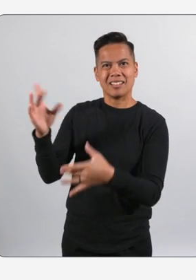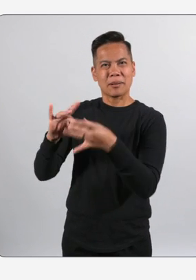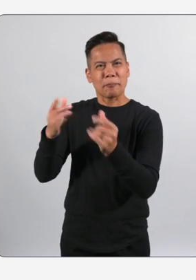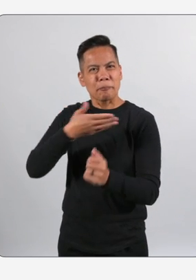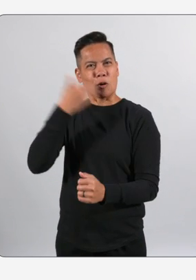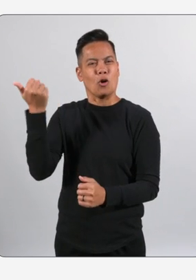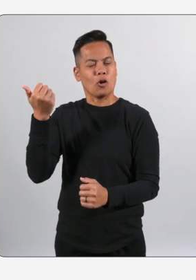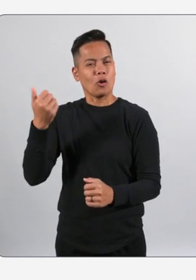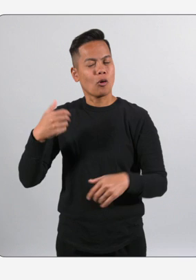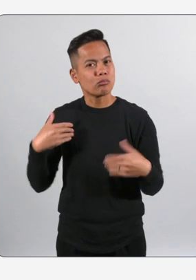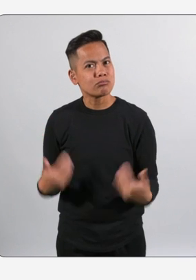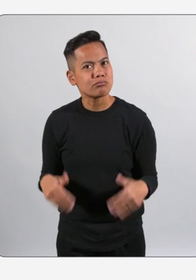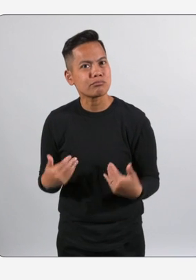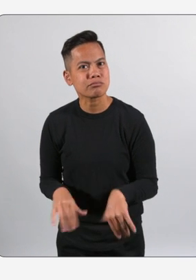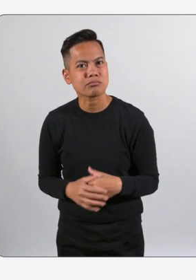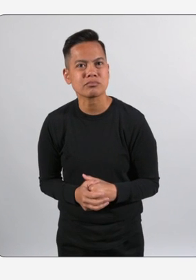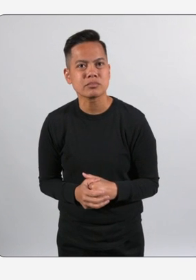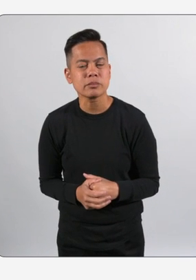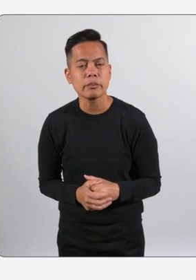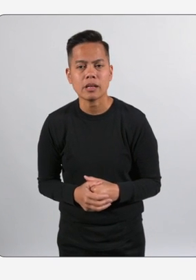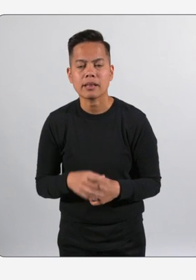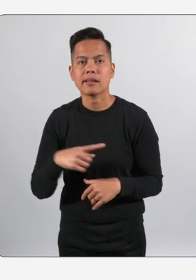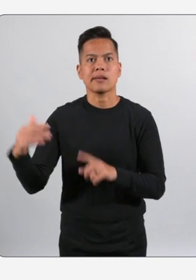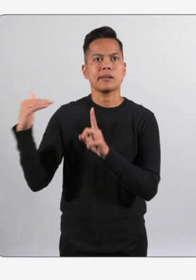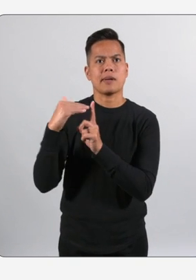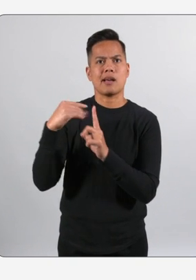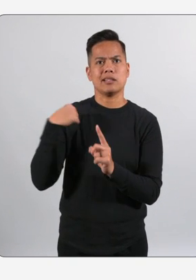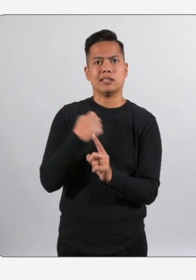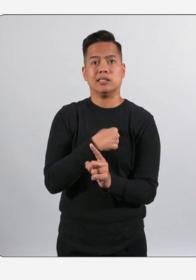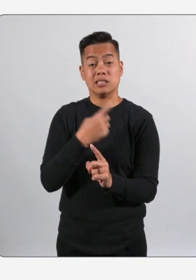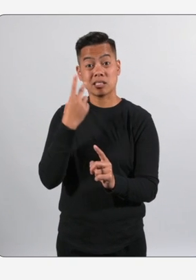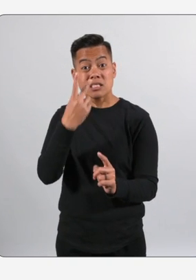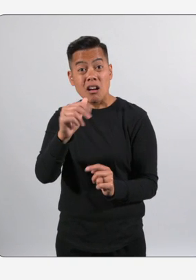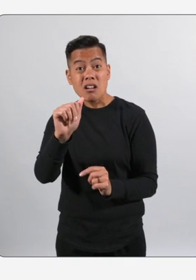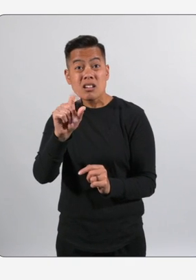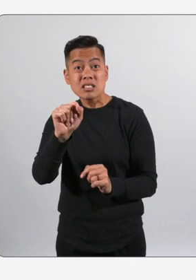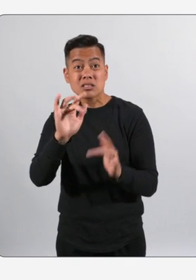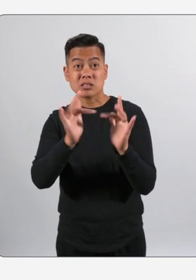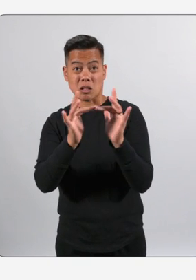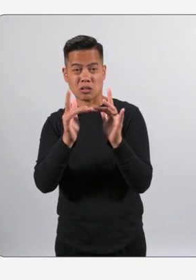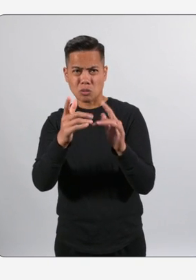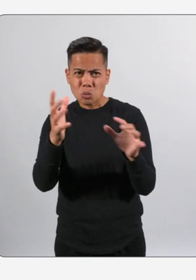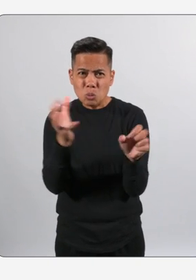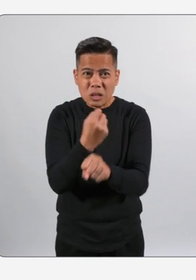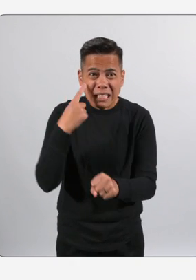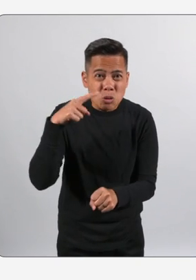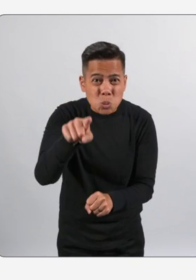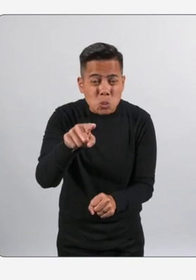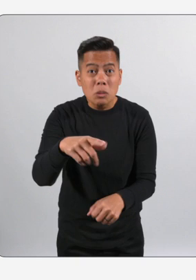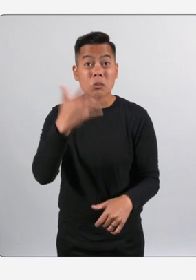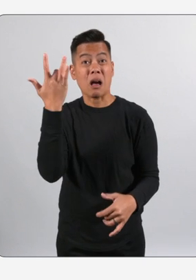They remind us that when you see ads online, it’s a win for you because the content you are viewing is free.